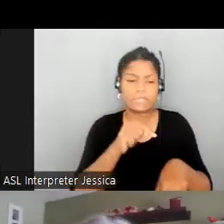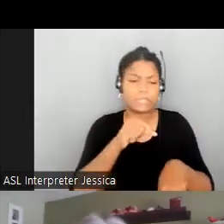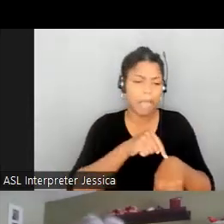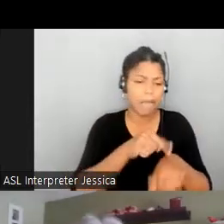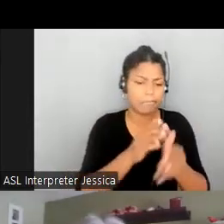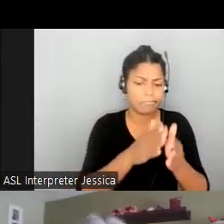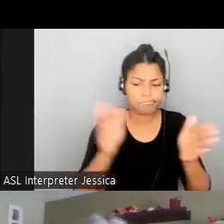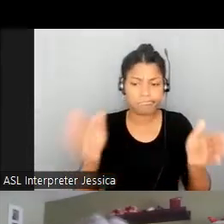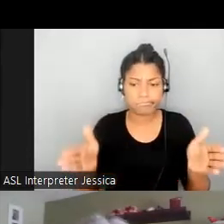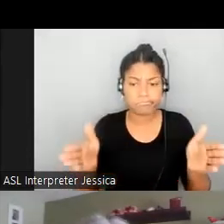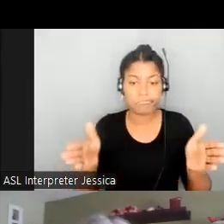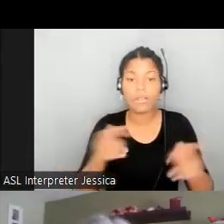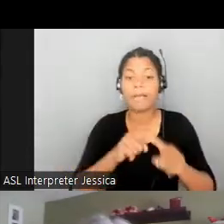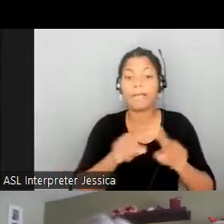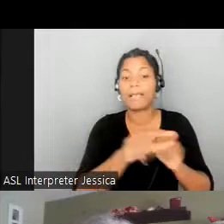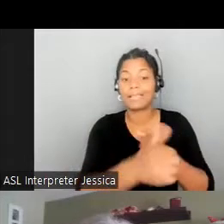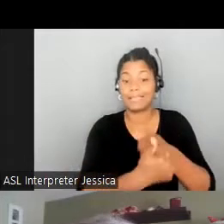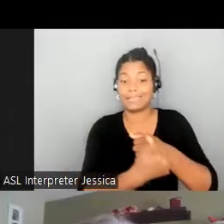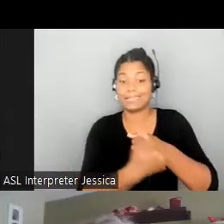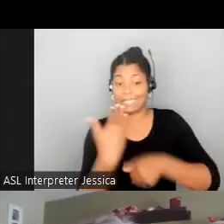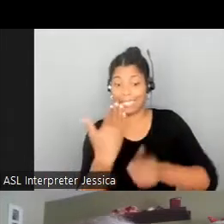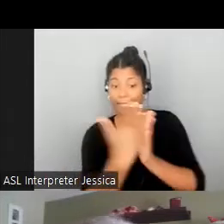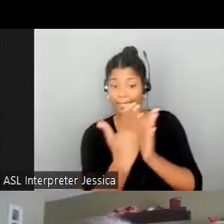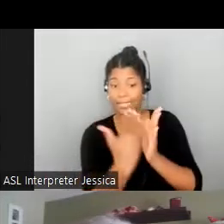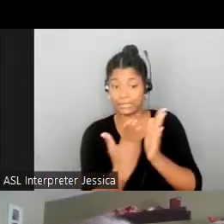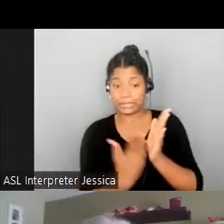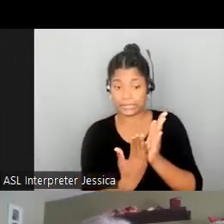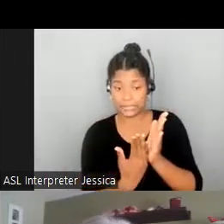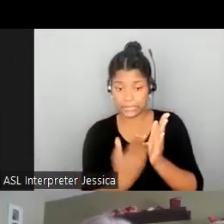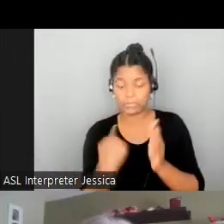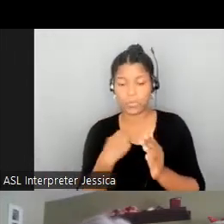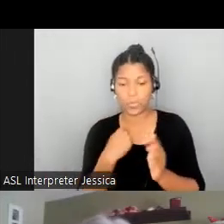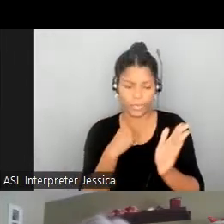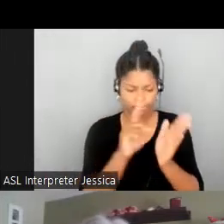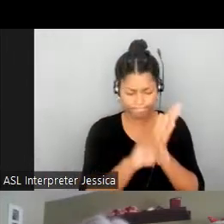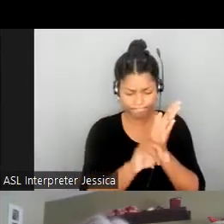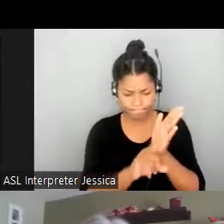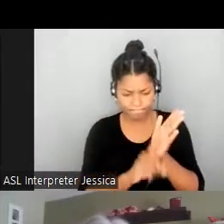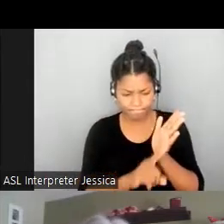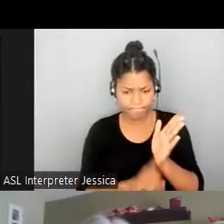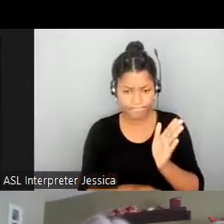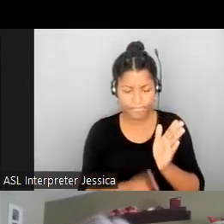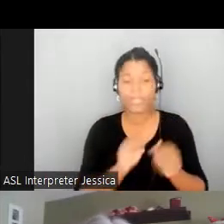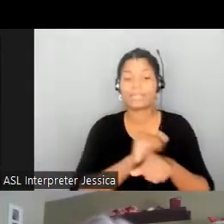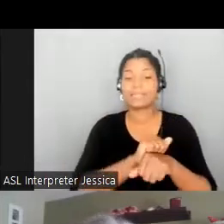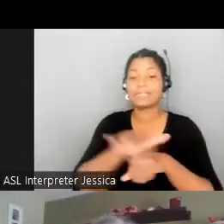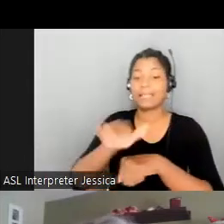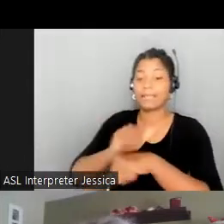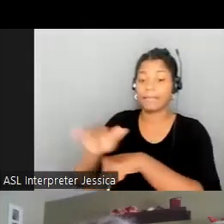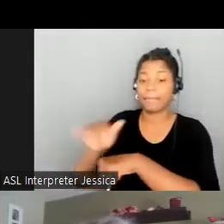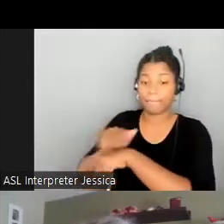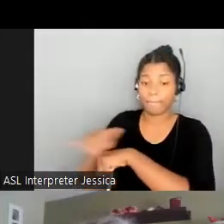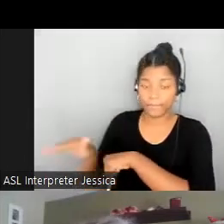They provide a list to us that we carried and distributed across the AAAs to review